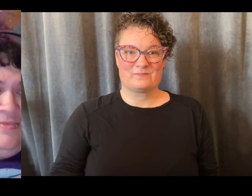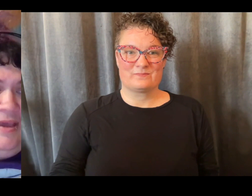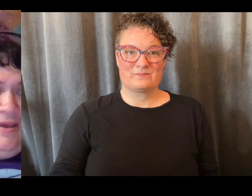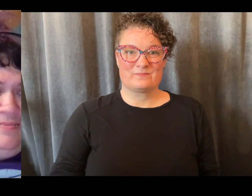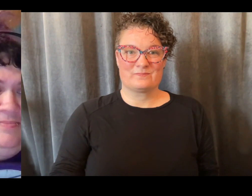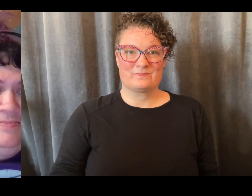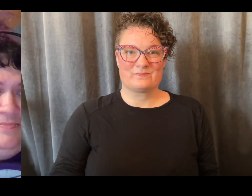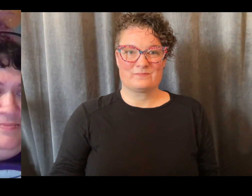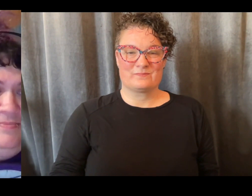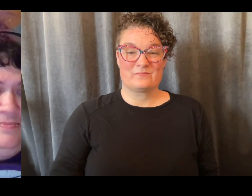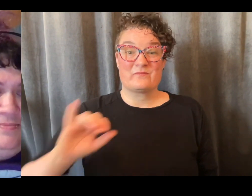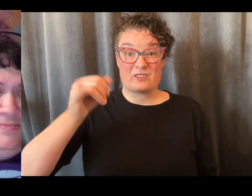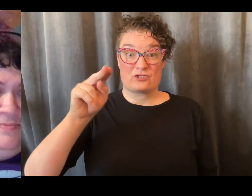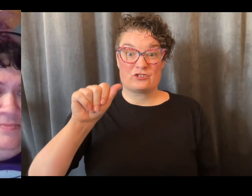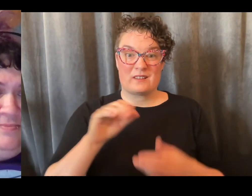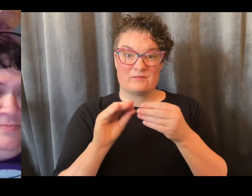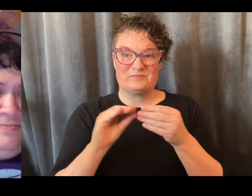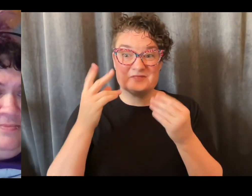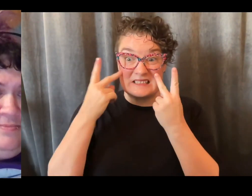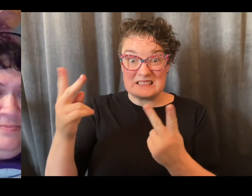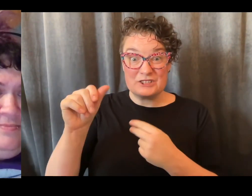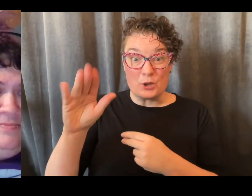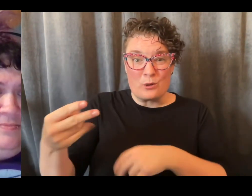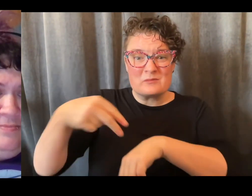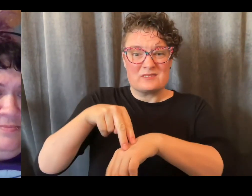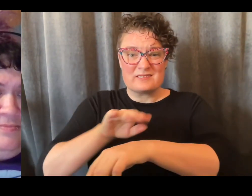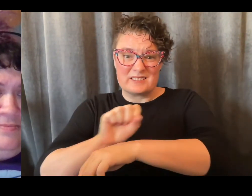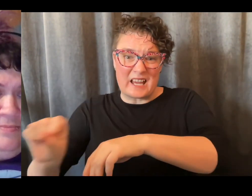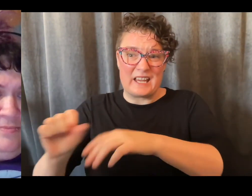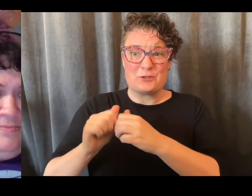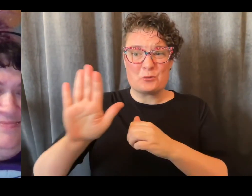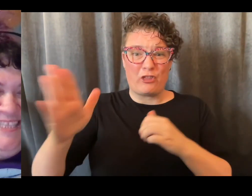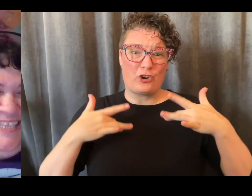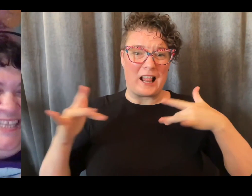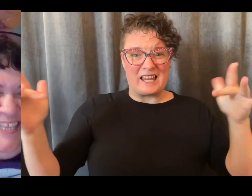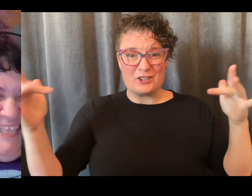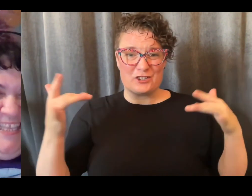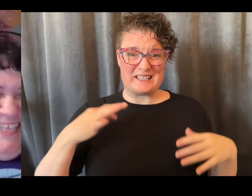Jna: Like seeing Nomy on stage in her glittery pork T-shirt, like, oh,